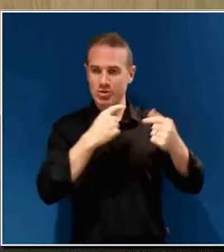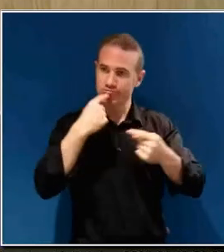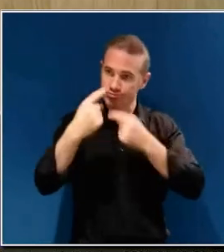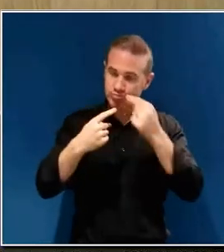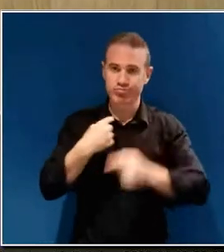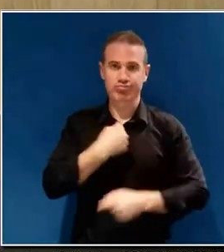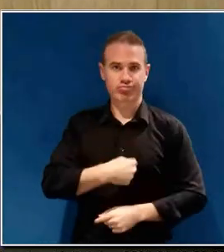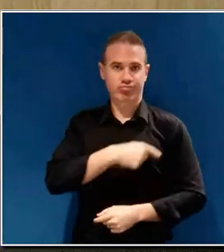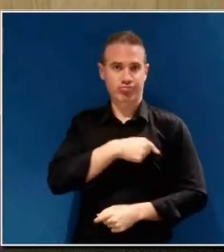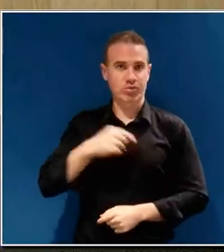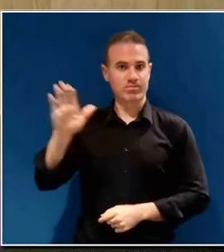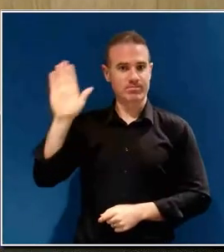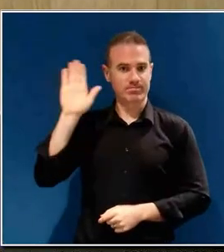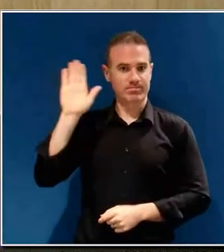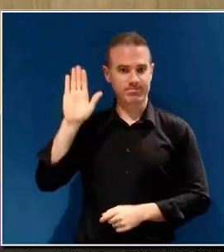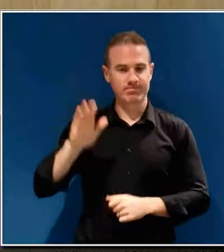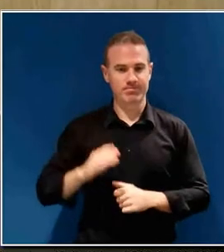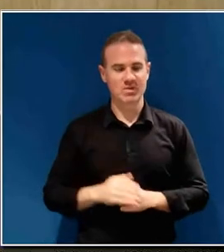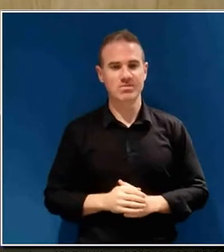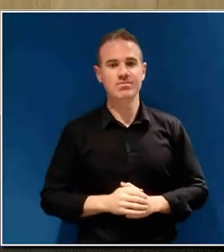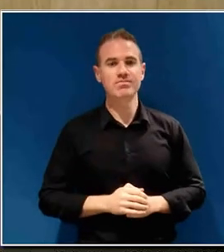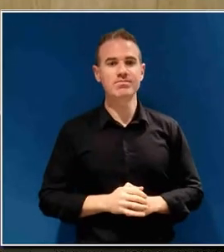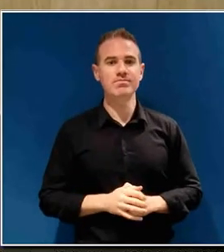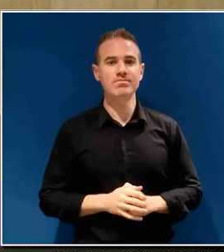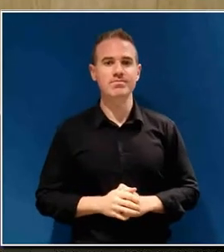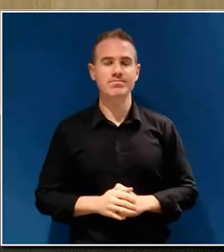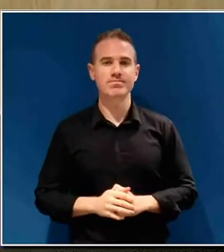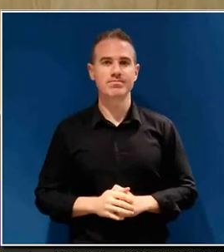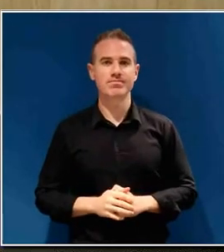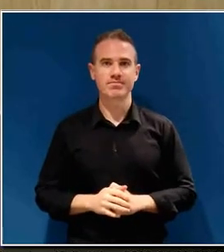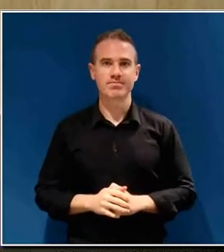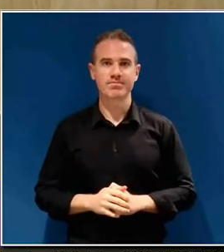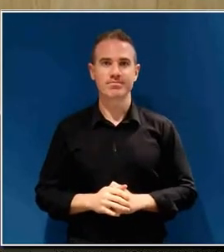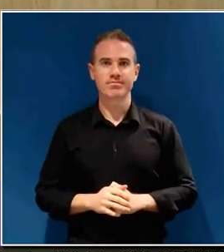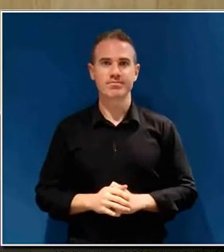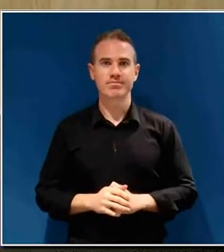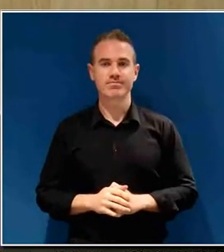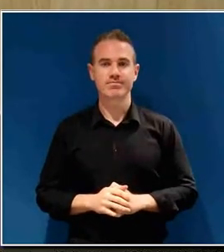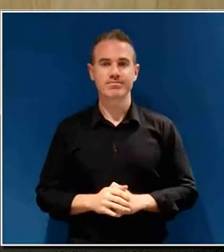I will read you the affirmation. At the end, please say yes or I do.